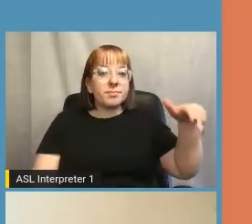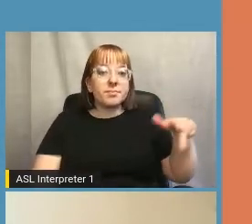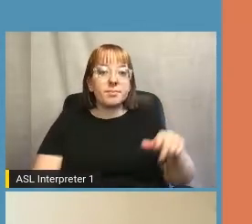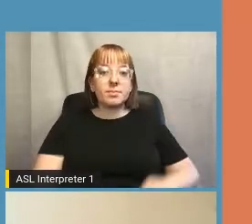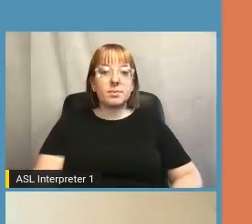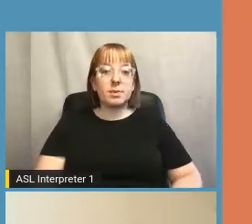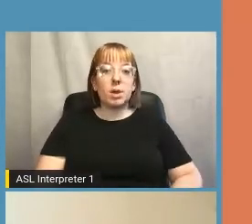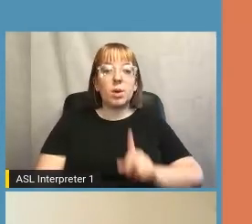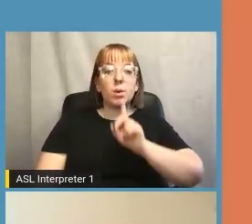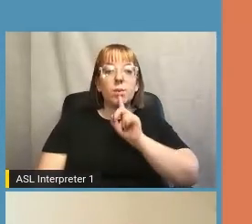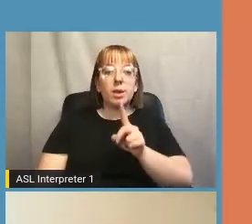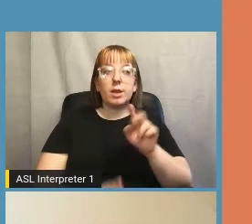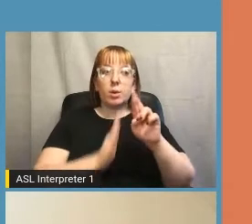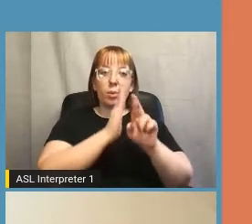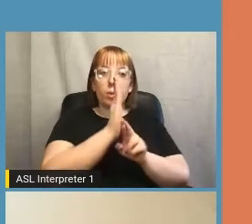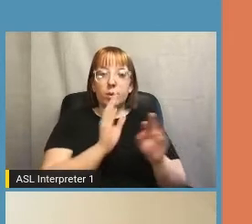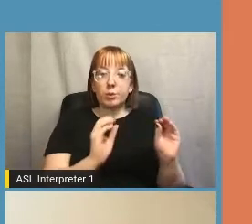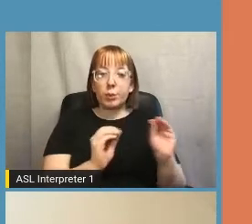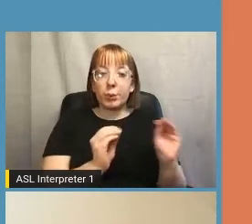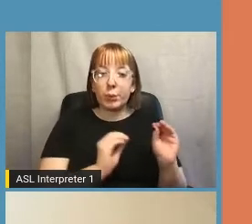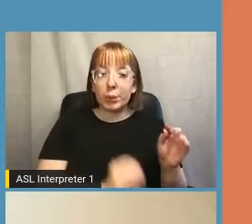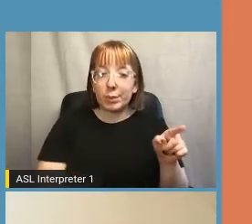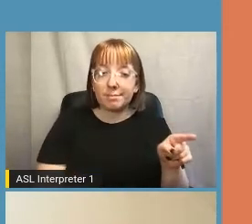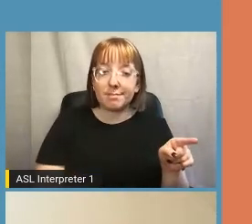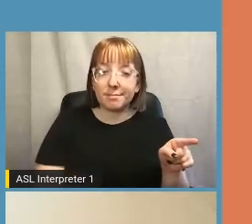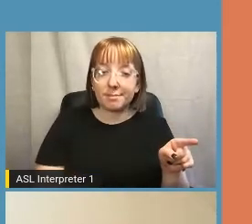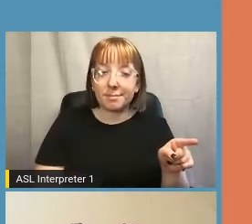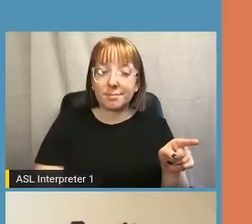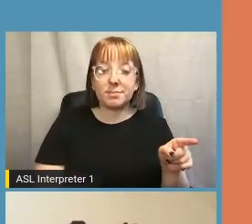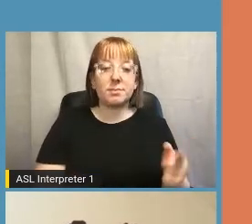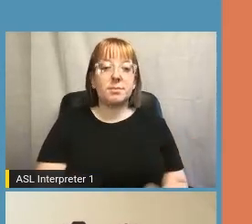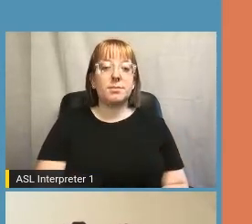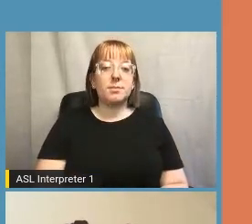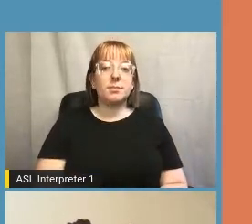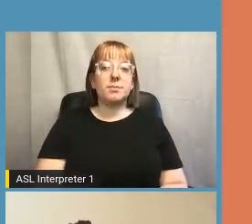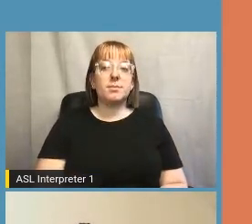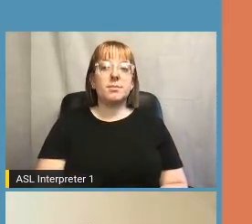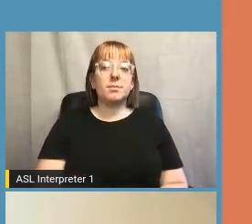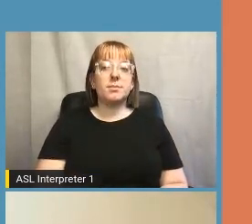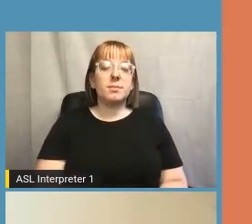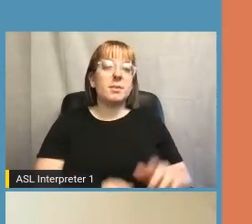rules so to speak um and the times in the way that you would lay out a second life exhibition